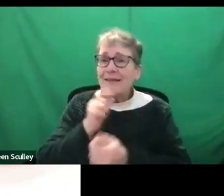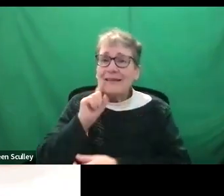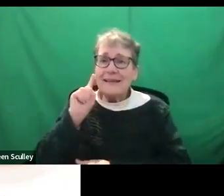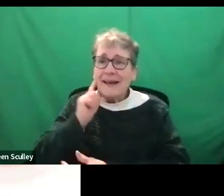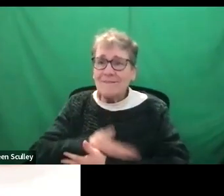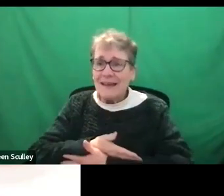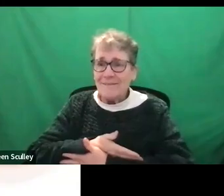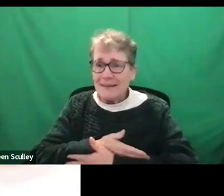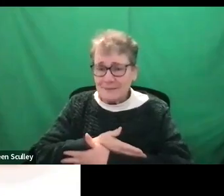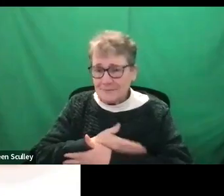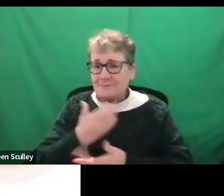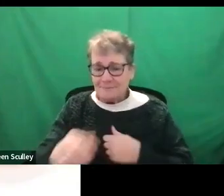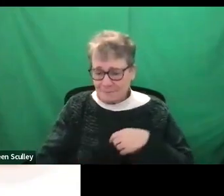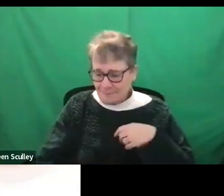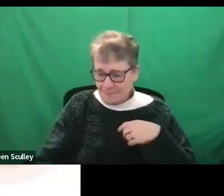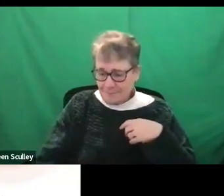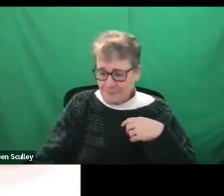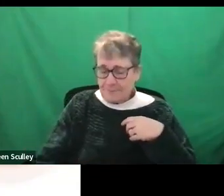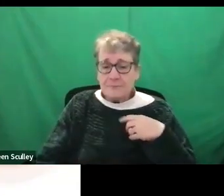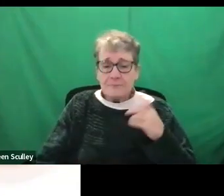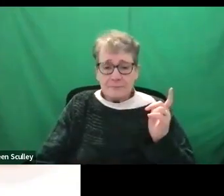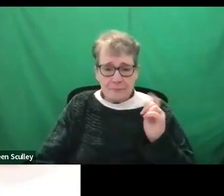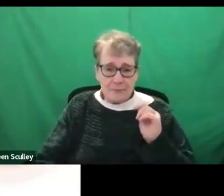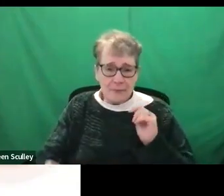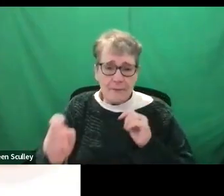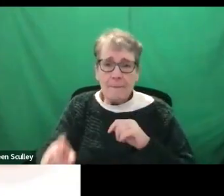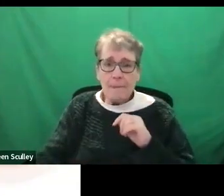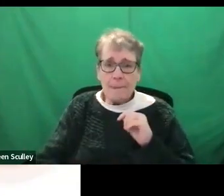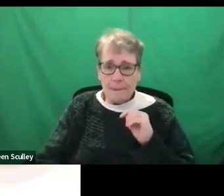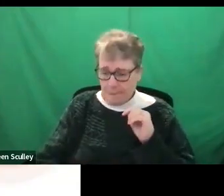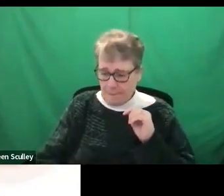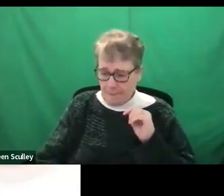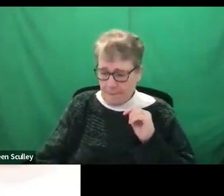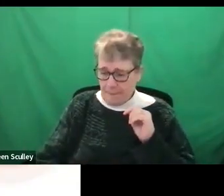And this is, um... diagnostic connection, social accounts for families with Deaf infants.